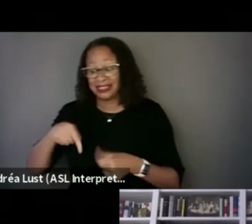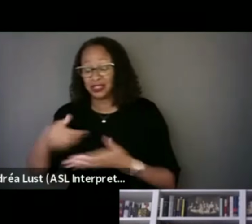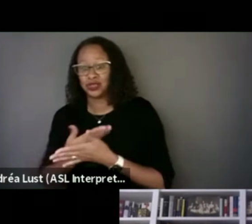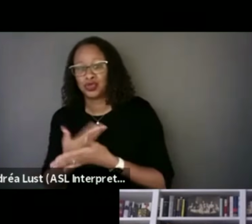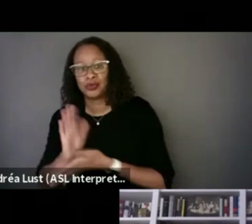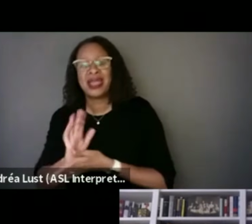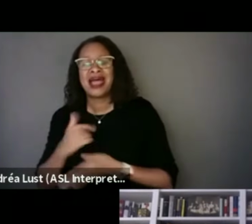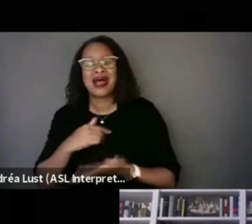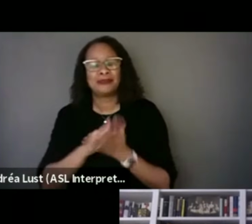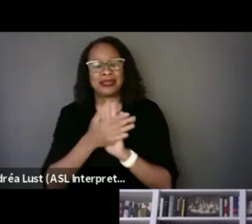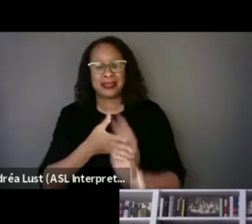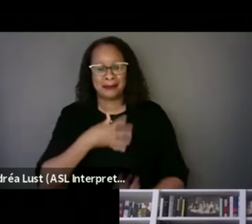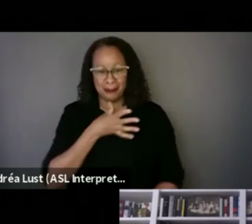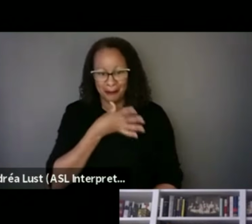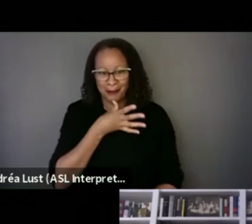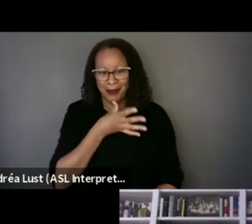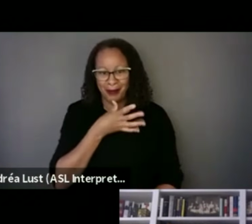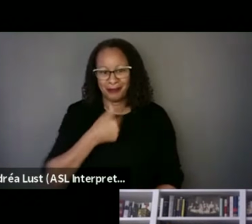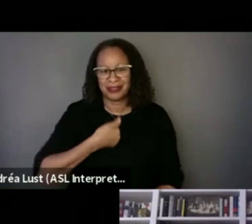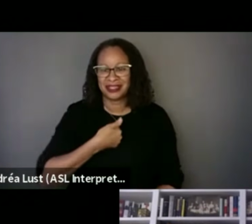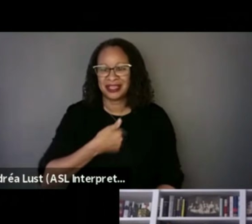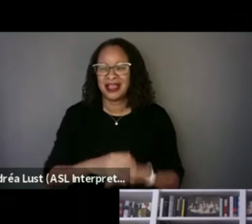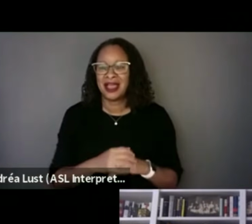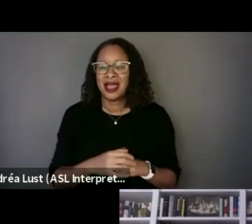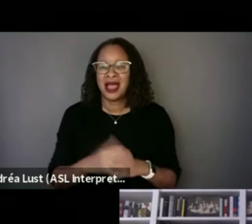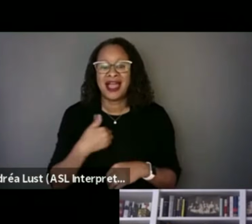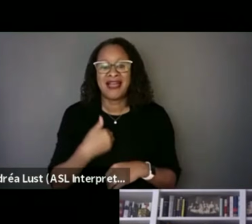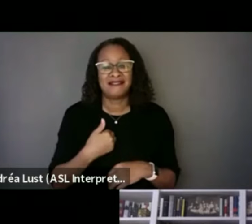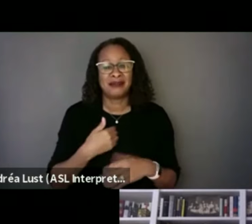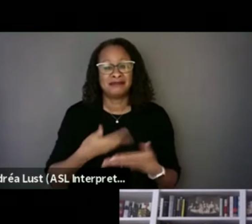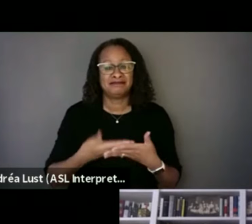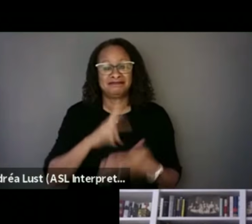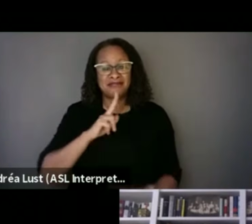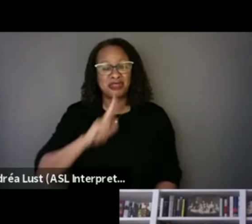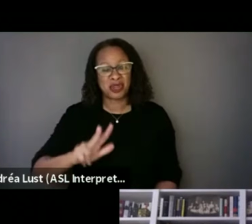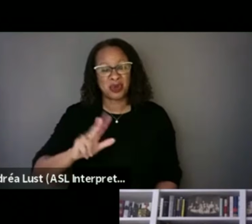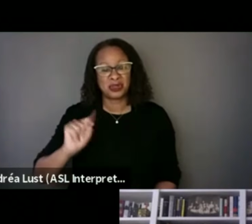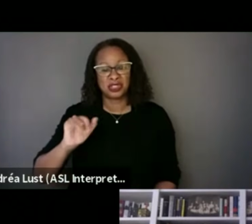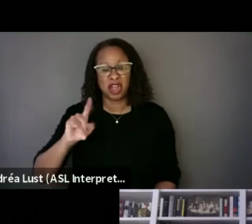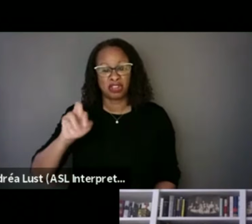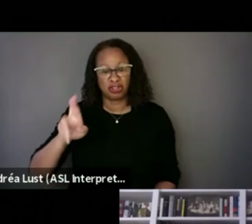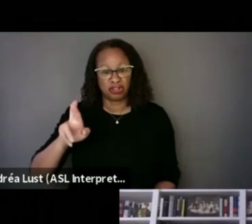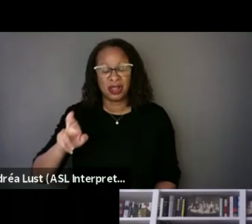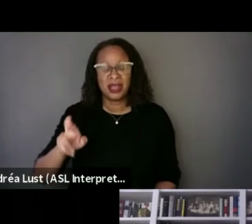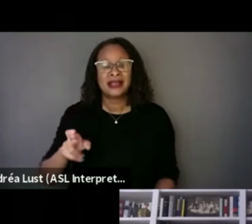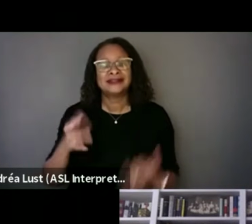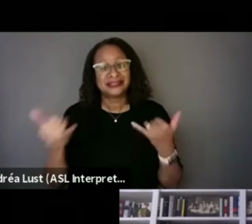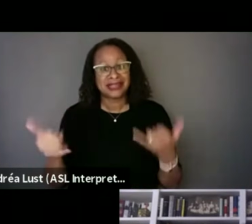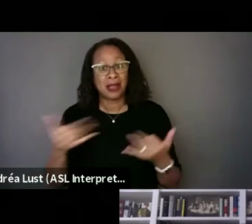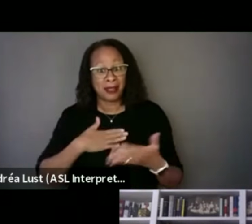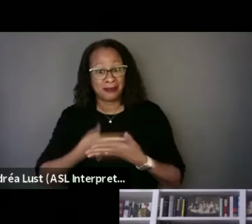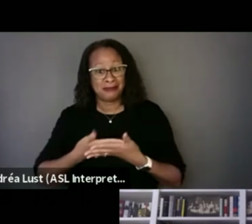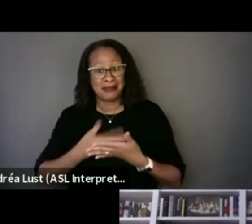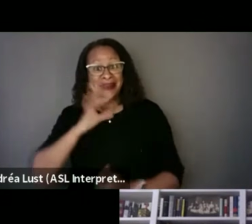And so I had a three, almost four year old as I got into this, he's now nine. So, it took us awhile.